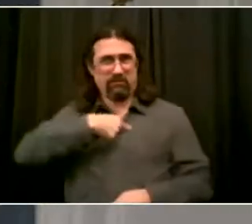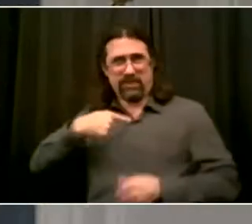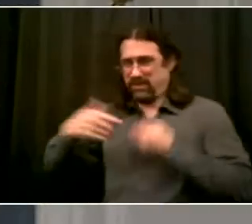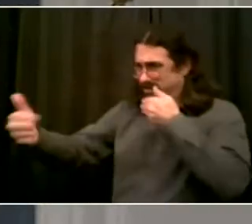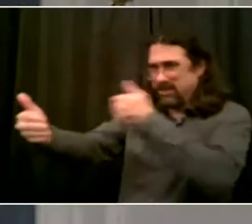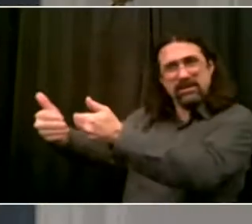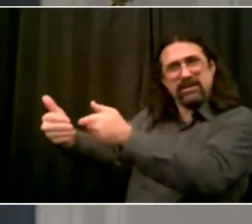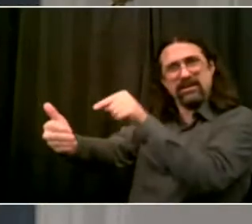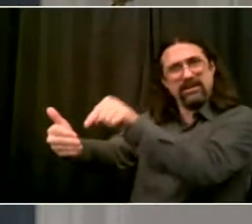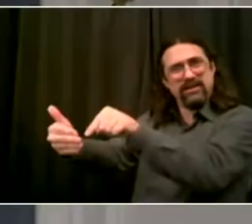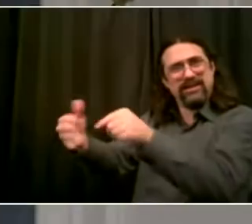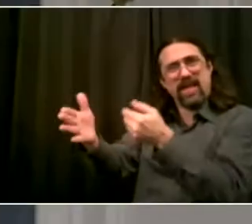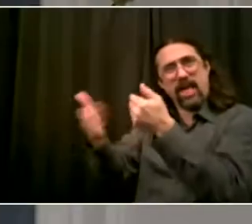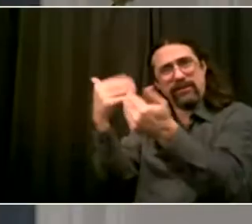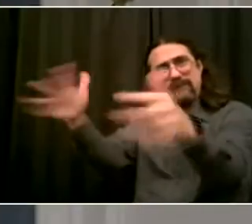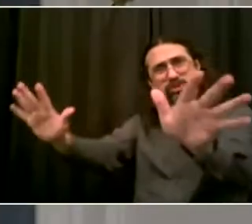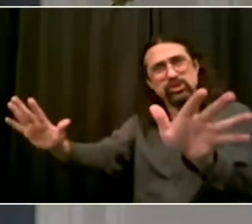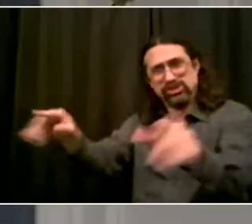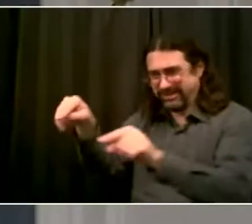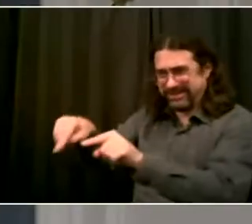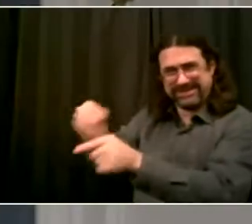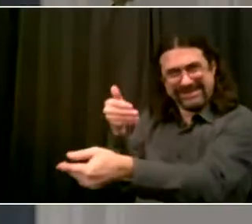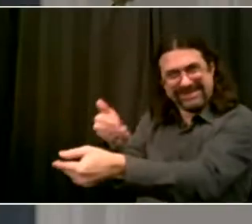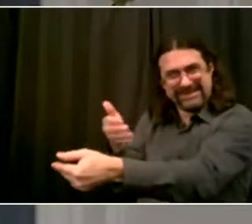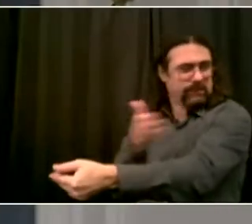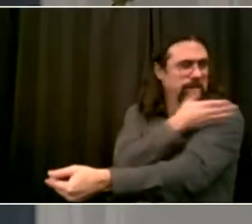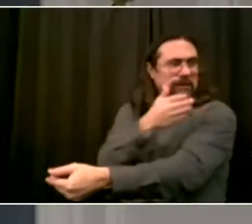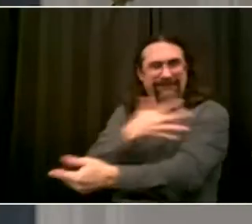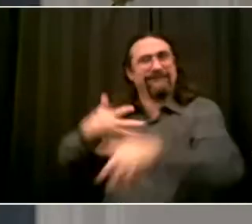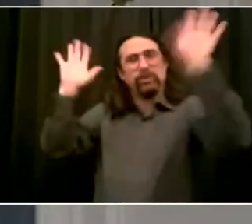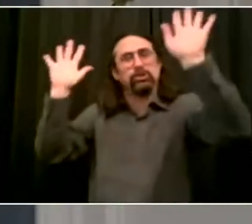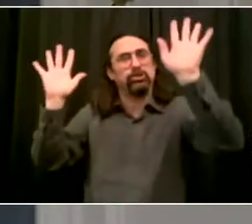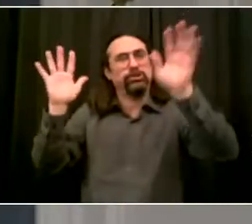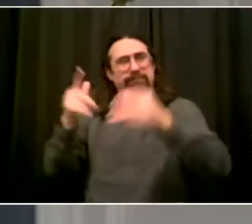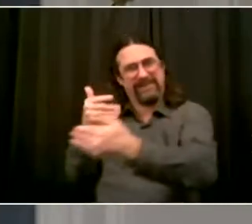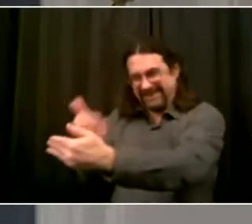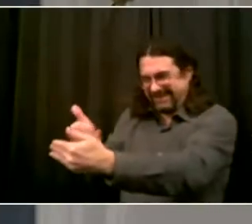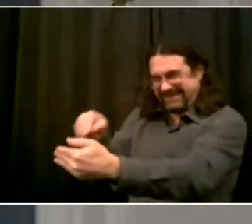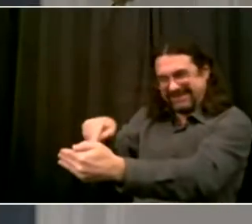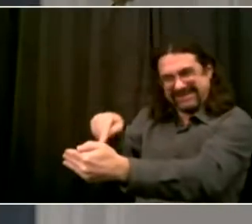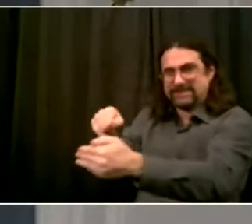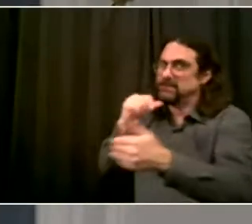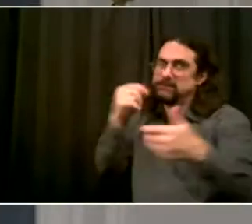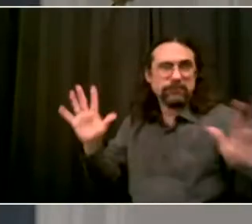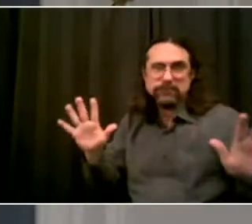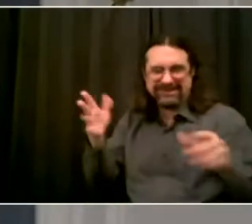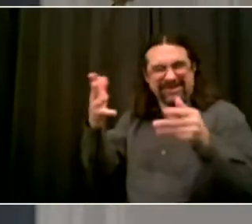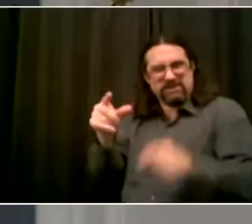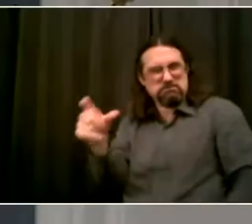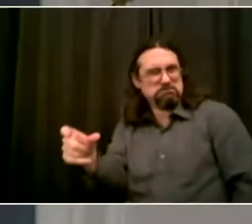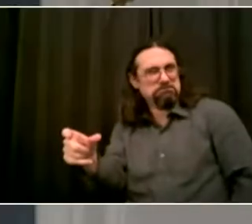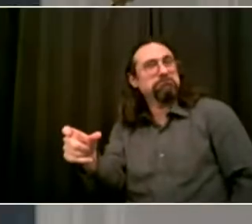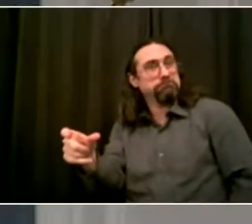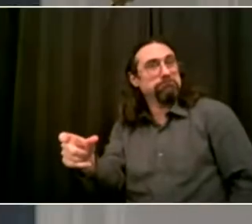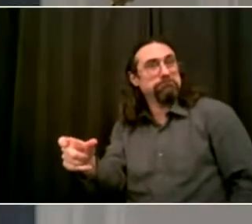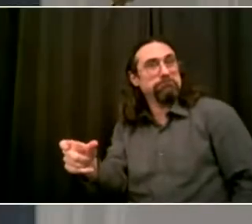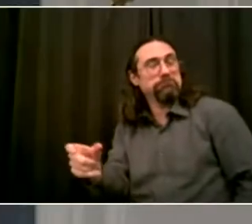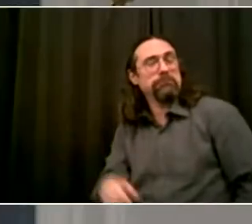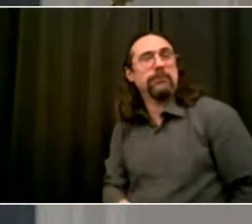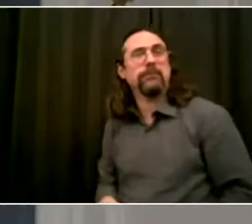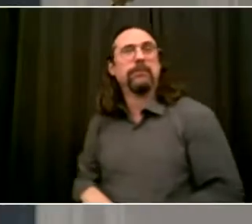ADDING.